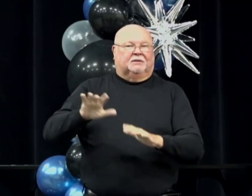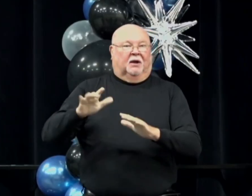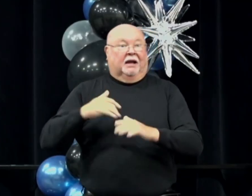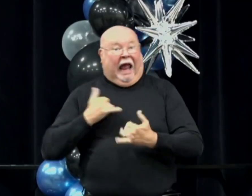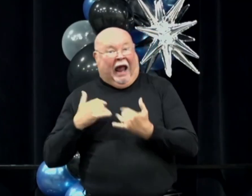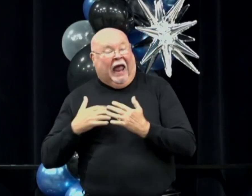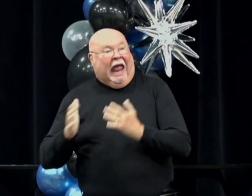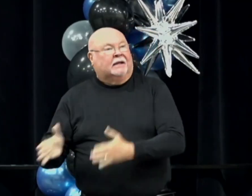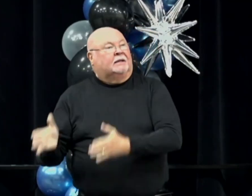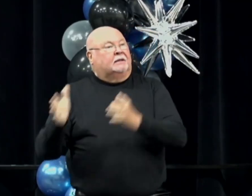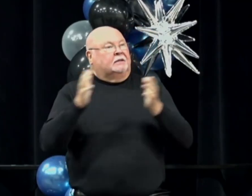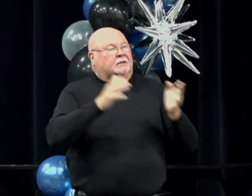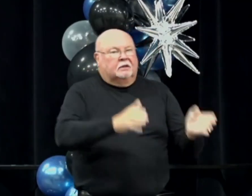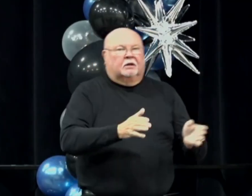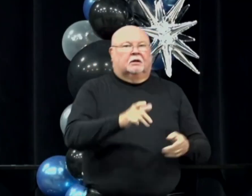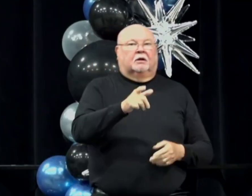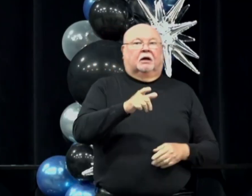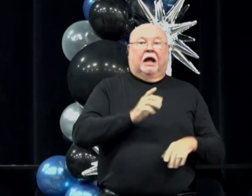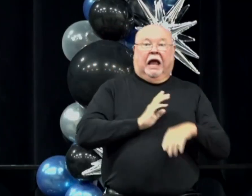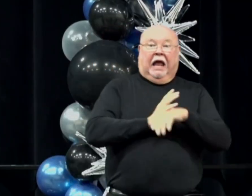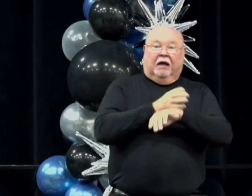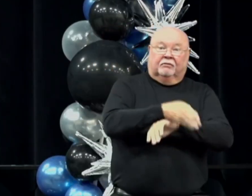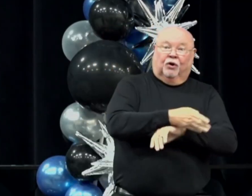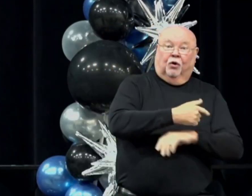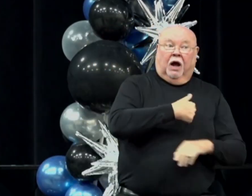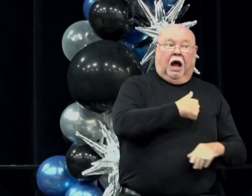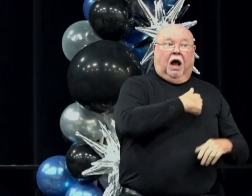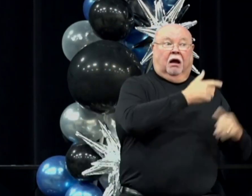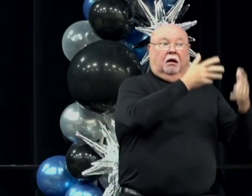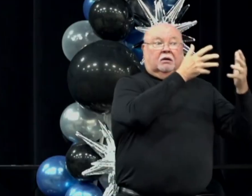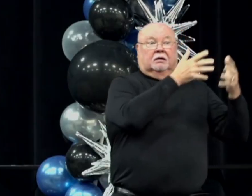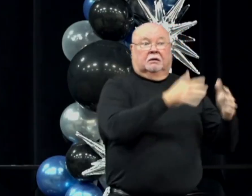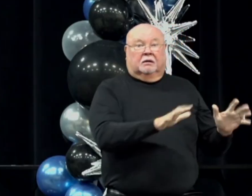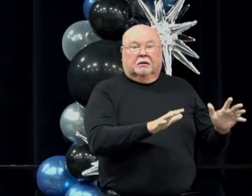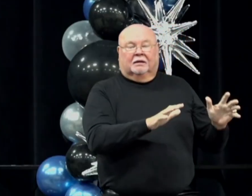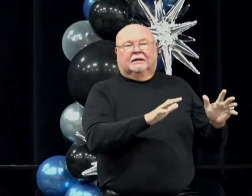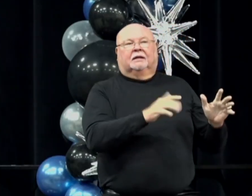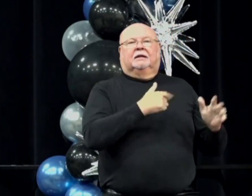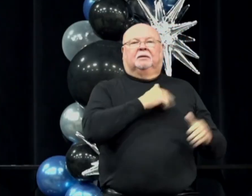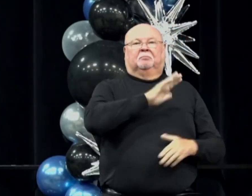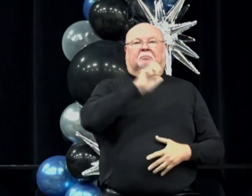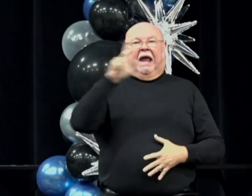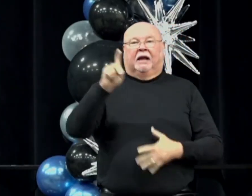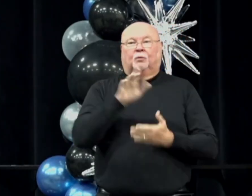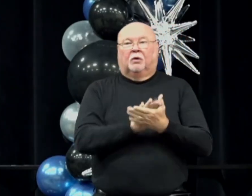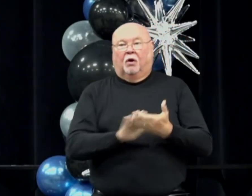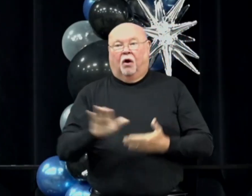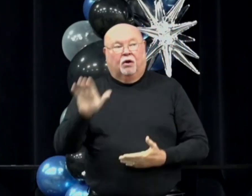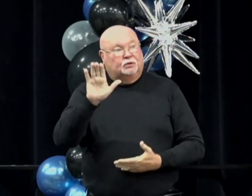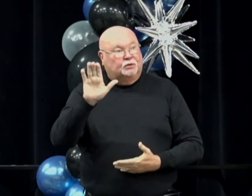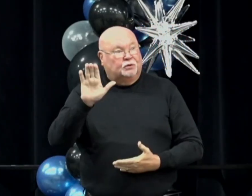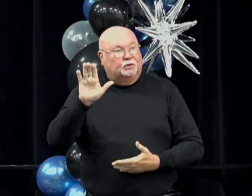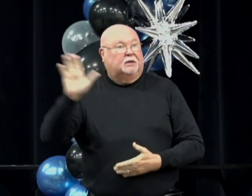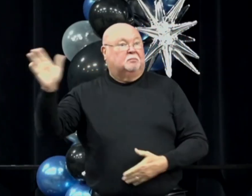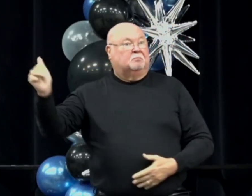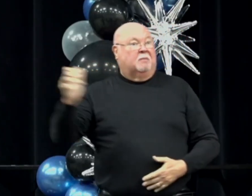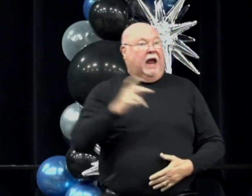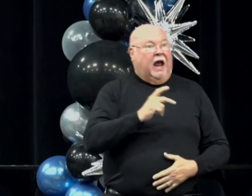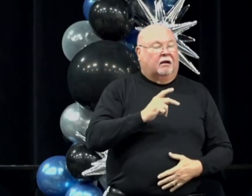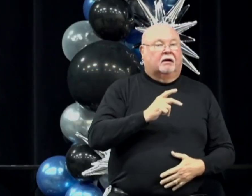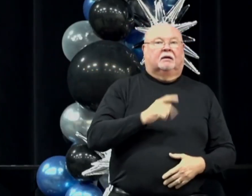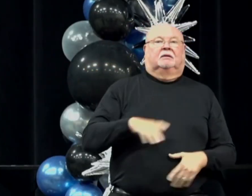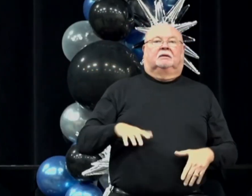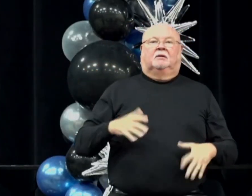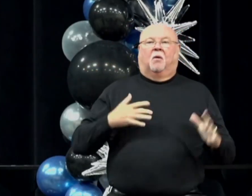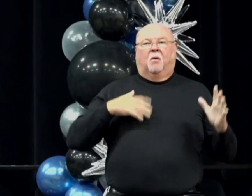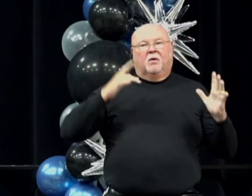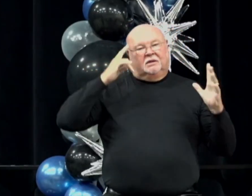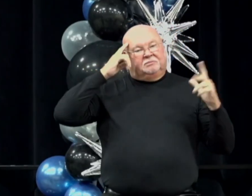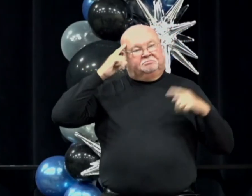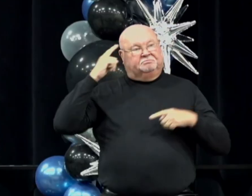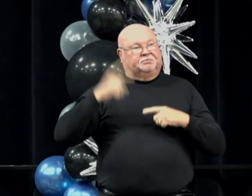as I was saying, after I finished that, I went back to college. When I came back, I had so many